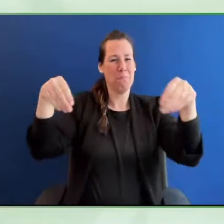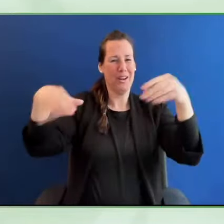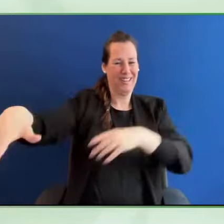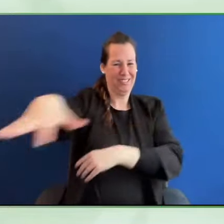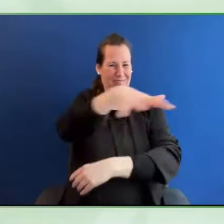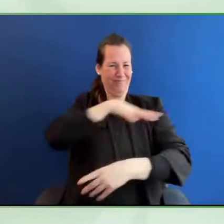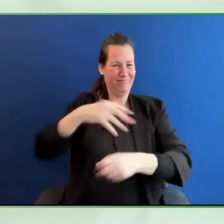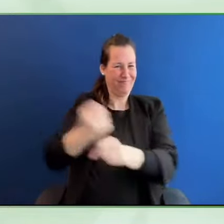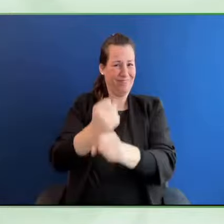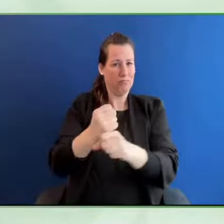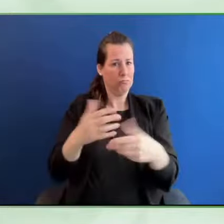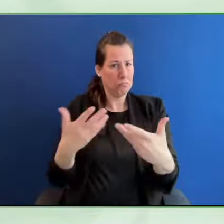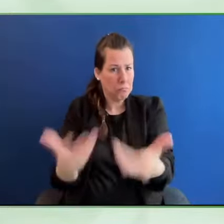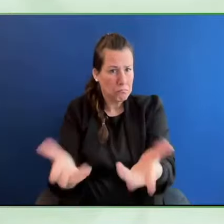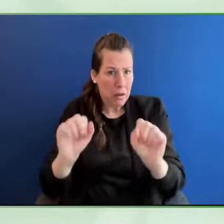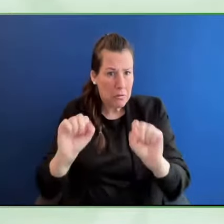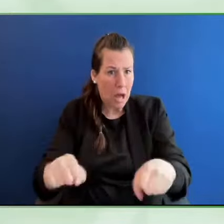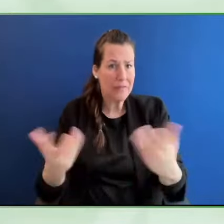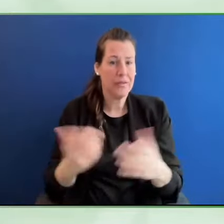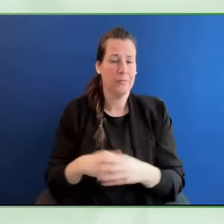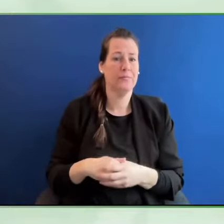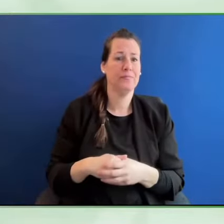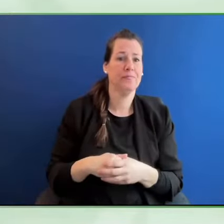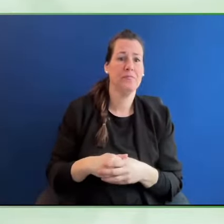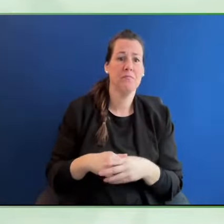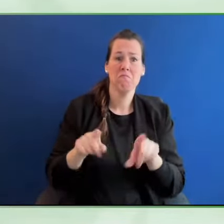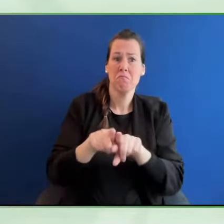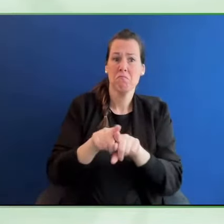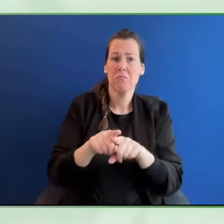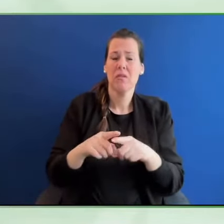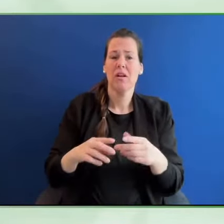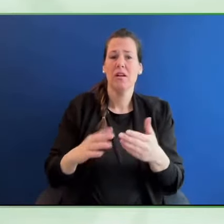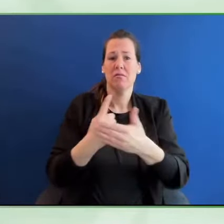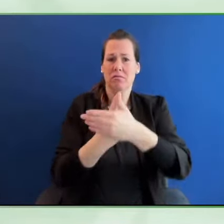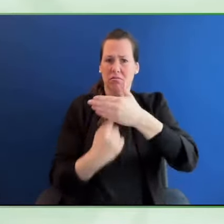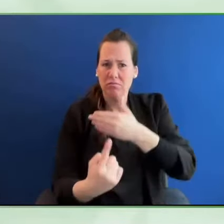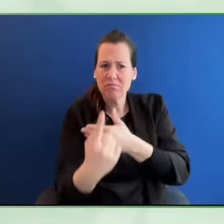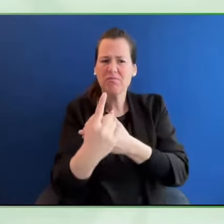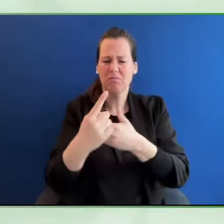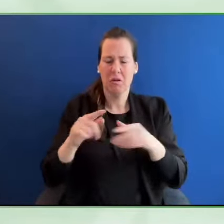And to be able to use that money to shape innovation in our field of work, at national